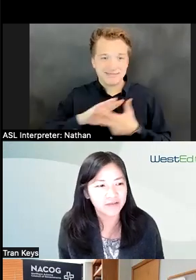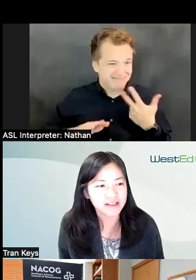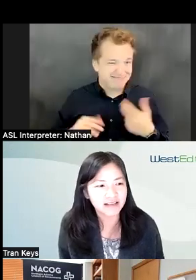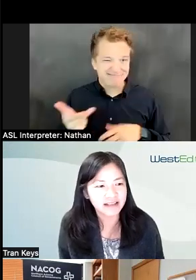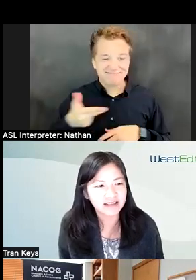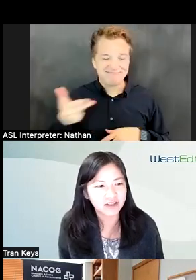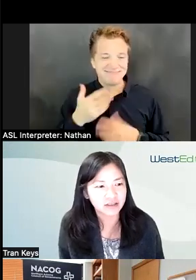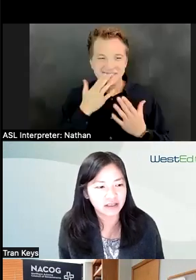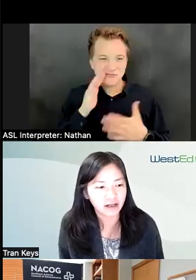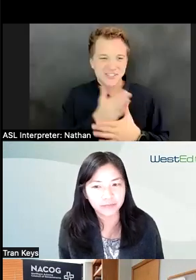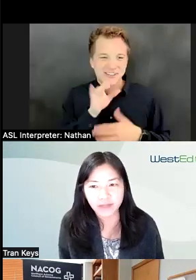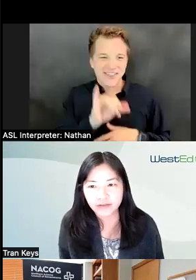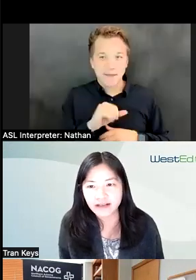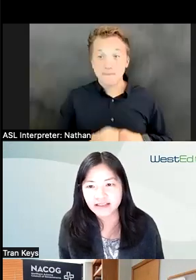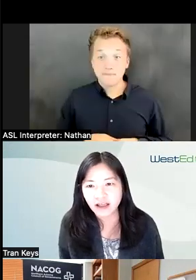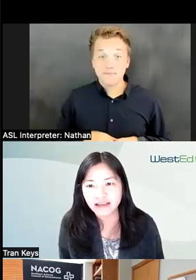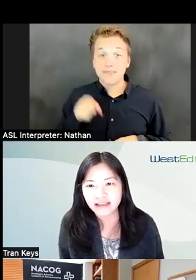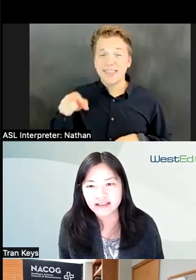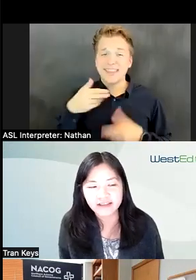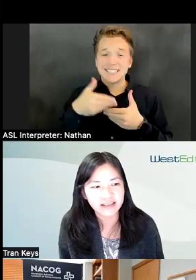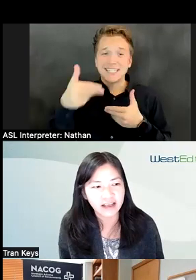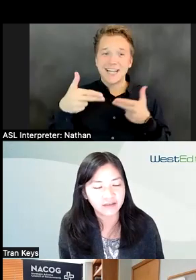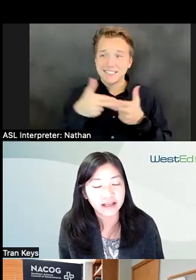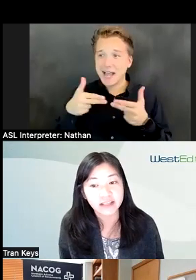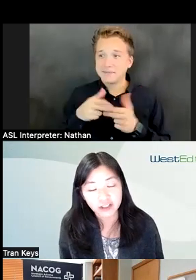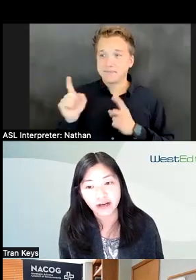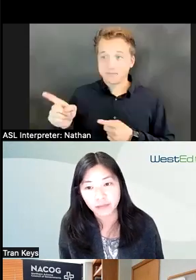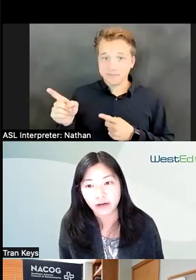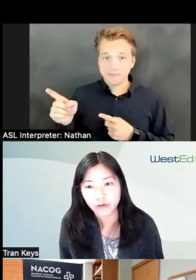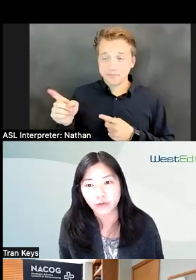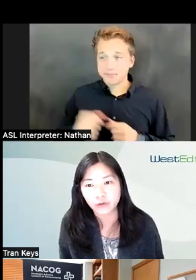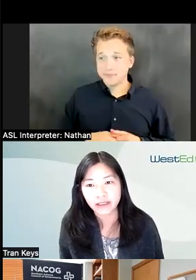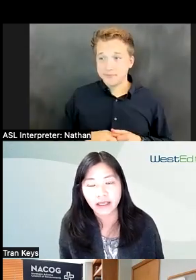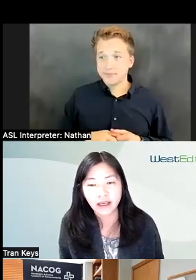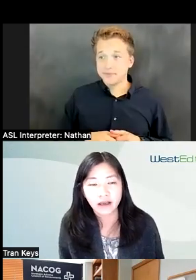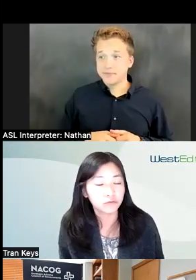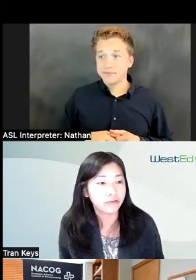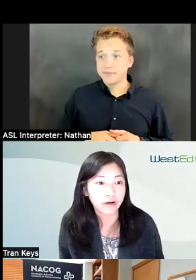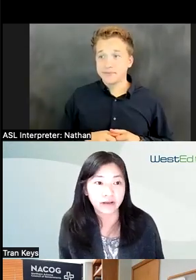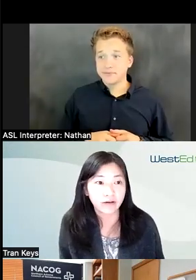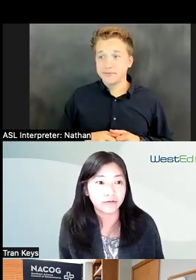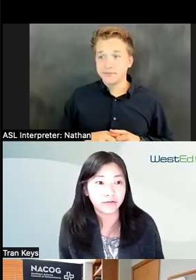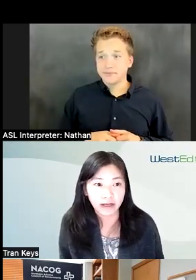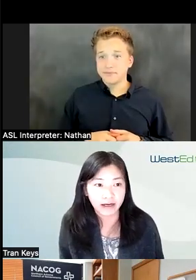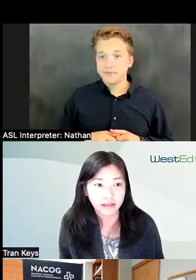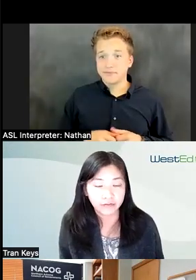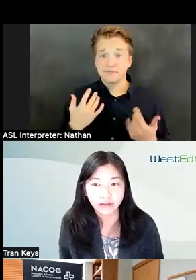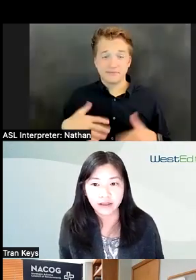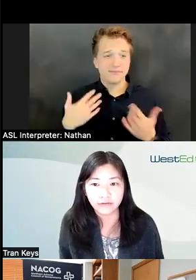This next section on the next slide that I'm covering will be very, very high level and